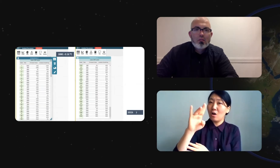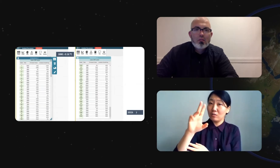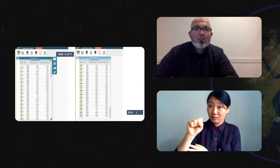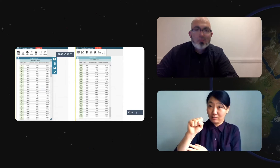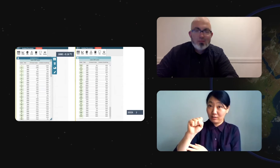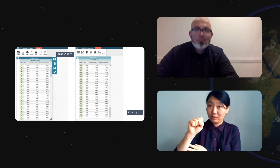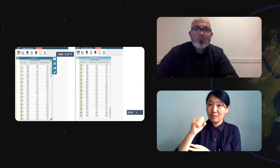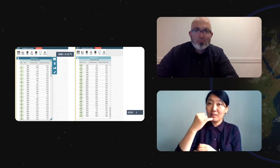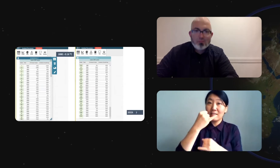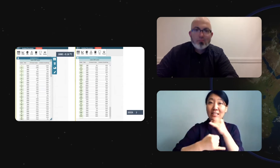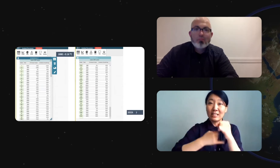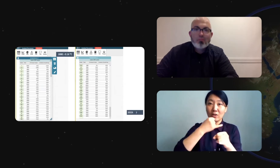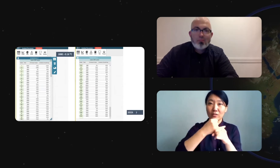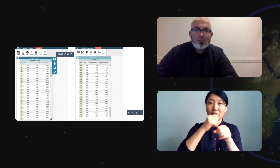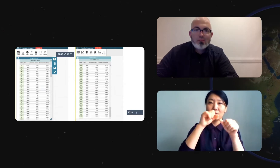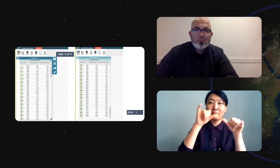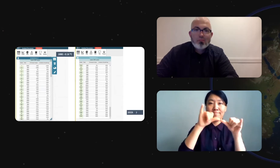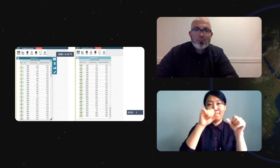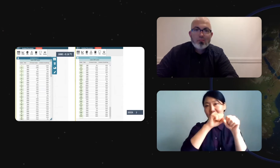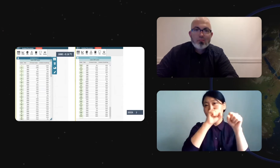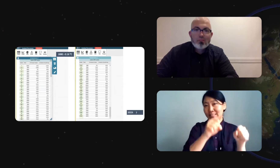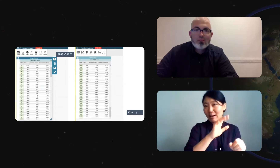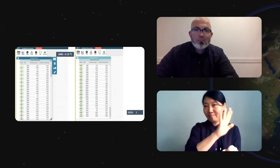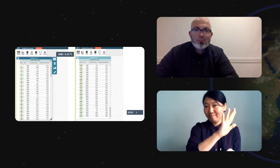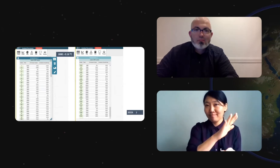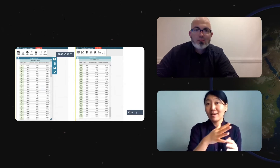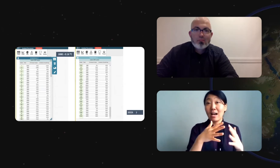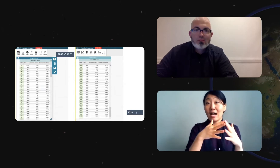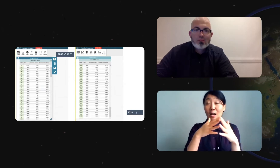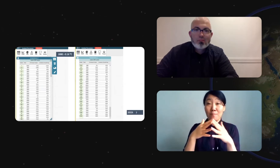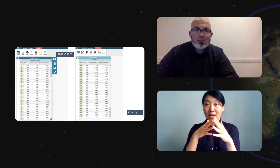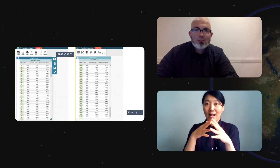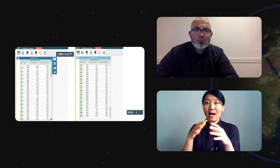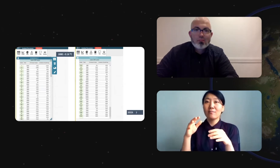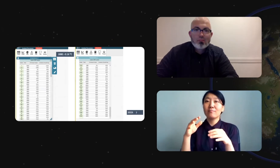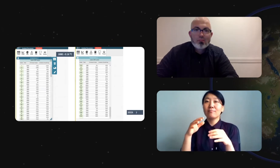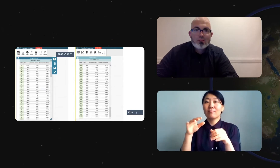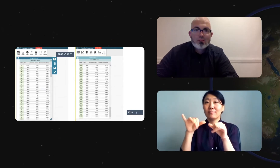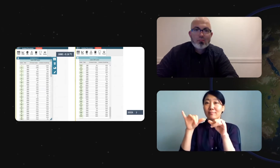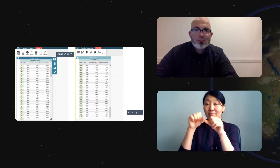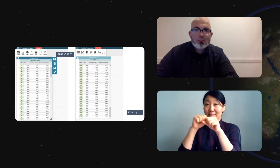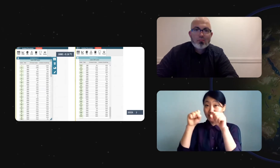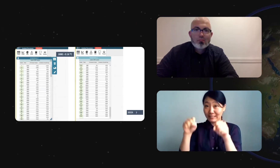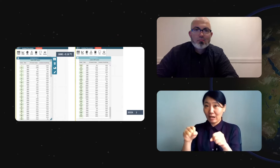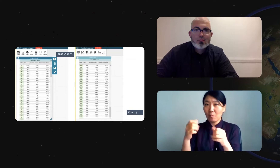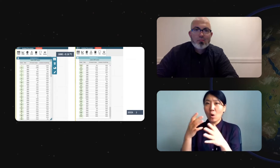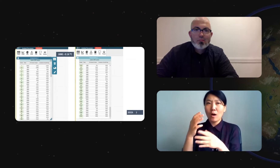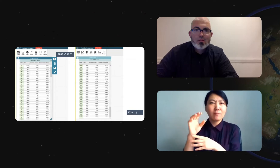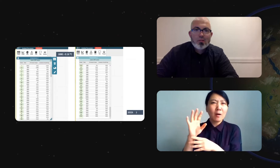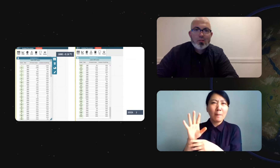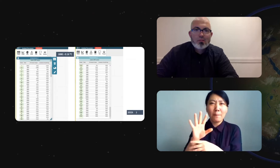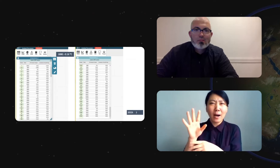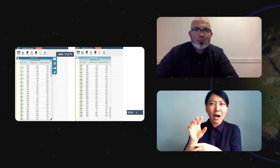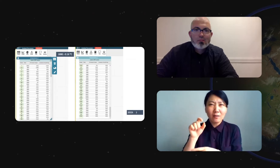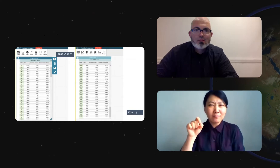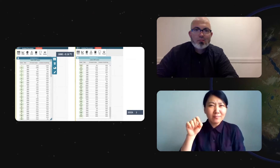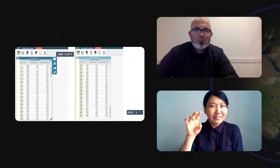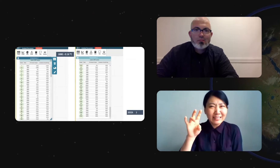That's the international temperature measurement system.